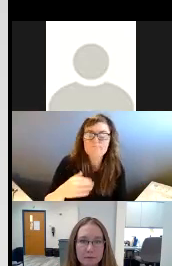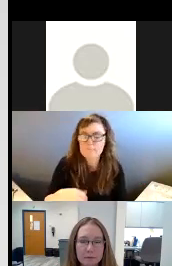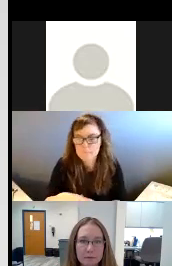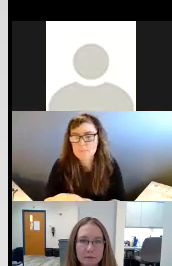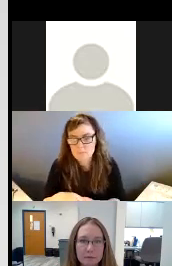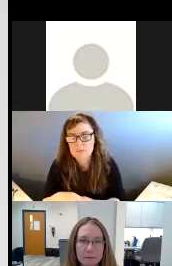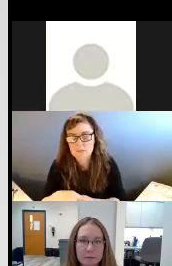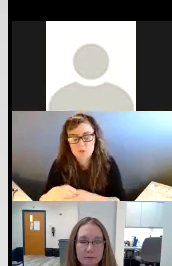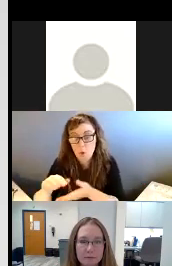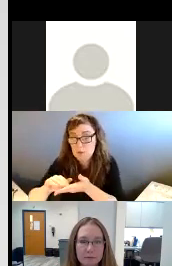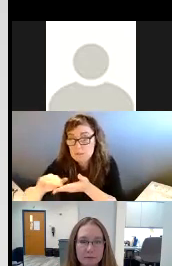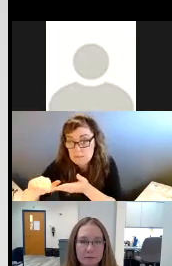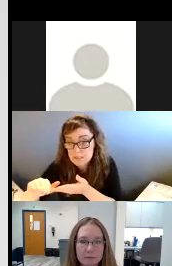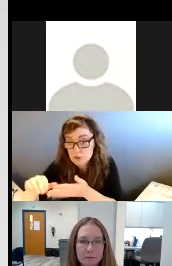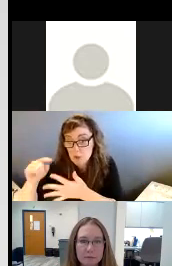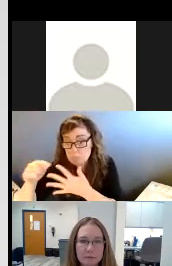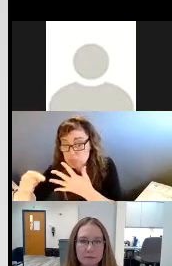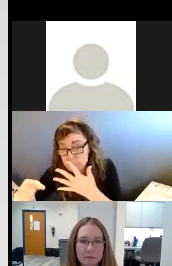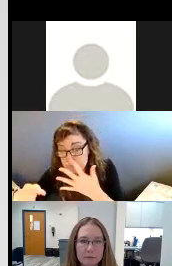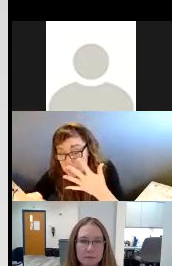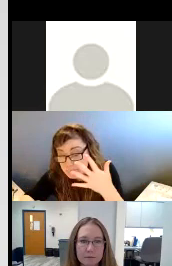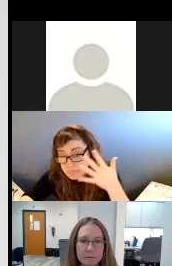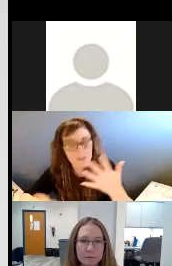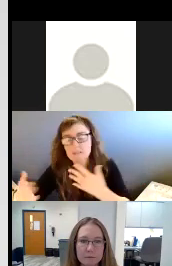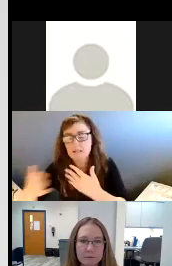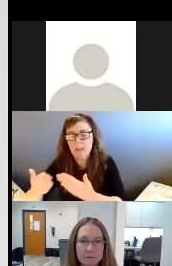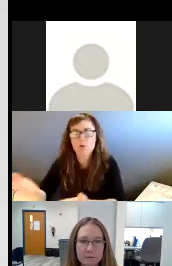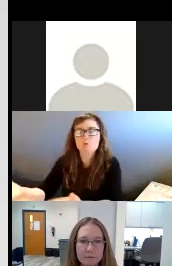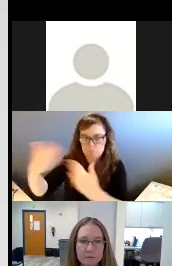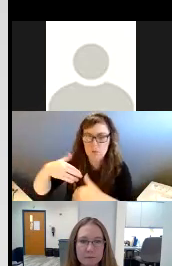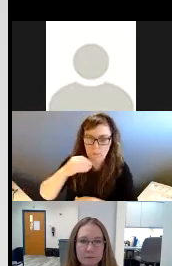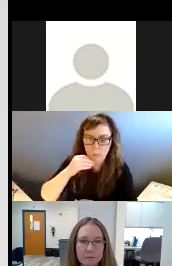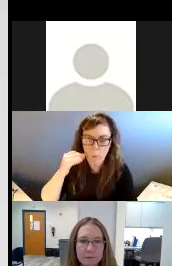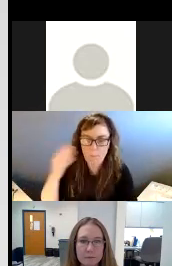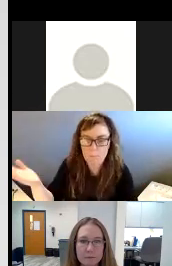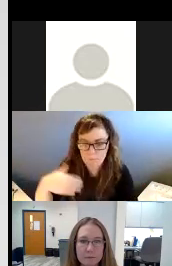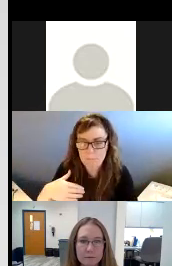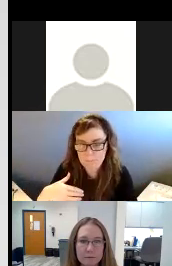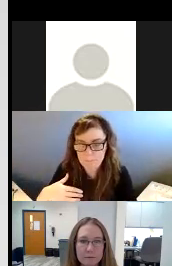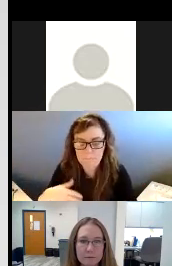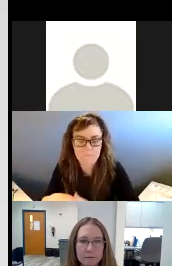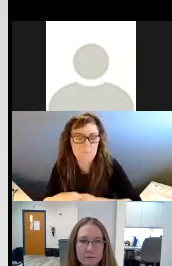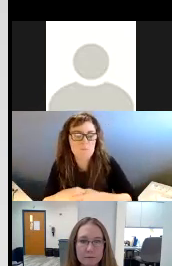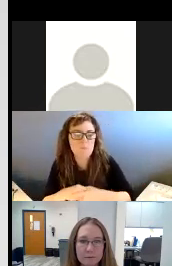WITH THE FAMILY WAS 100% SUPPORTIVE. THE FAMILY HAD A COUPLE OF DIFFERENT LOCATIONS THAT THEY WERE CONSIDERING AS AN APPROPRIATE DISCHARGE